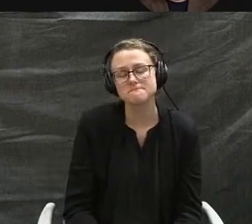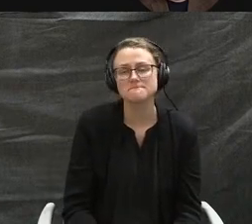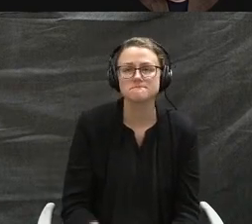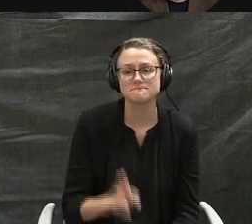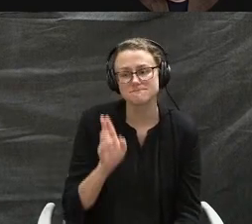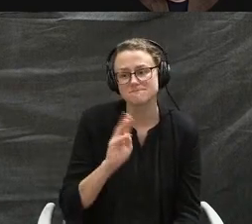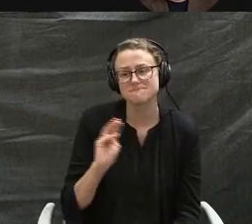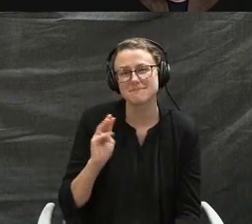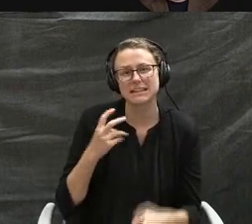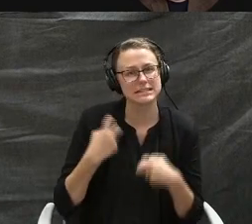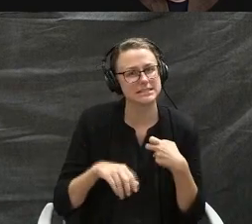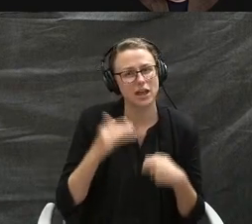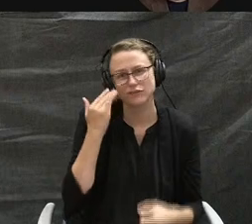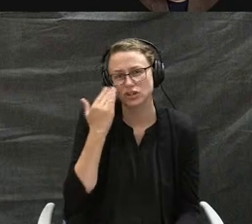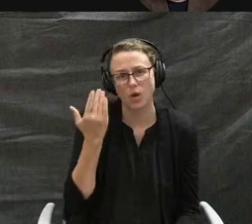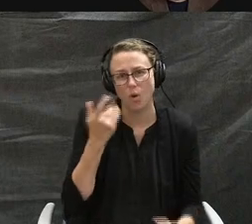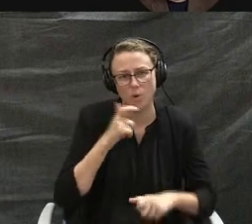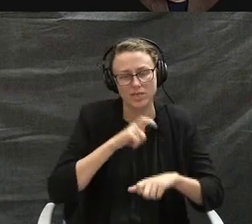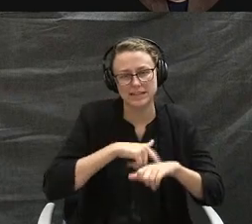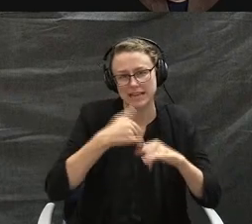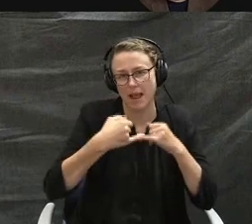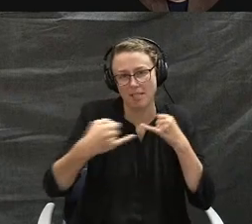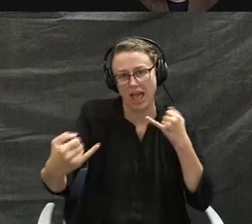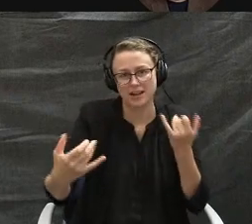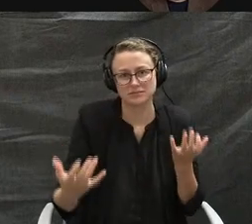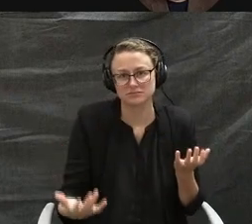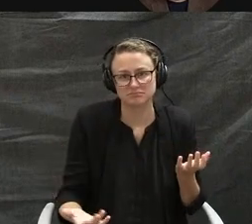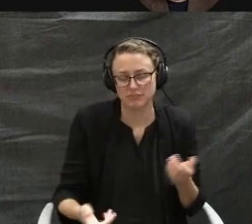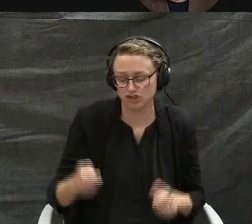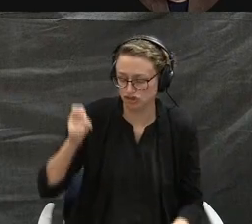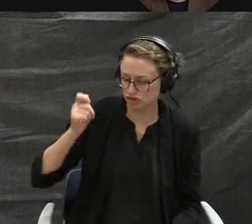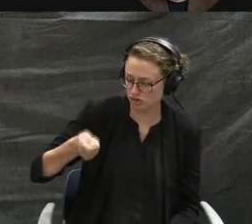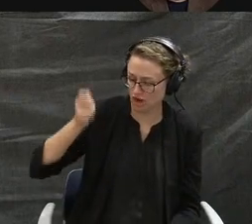will be. You know judges always set those, and with this you